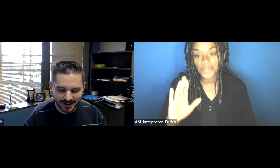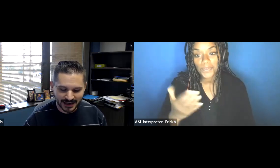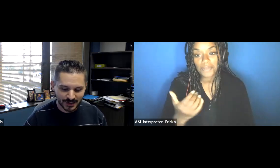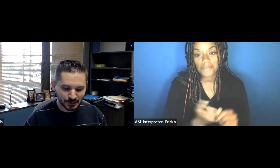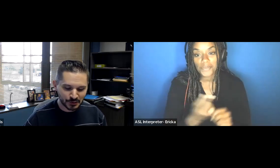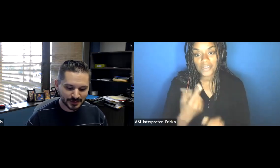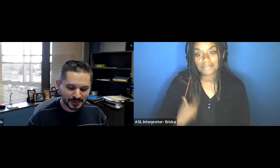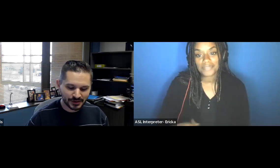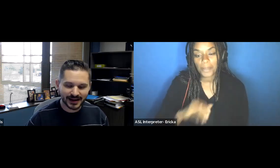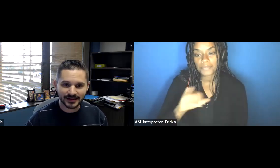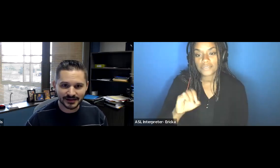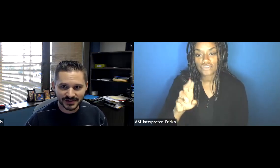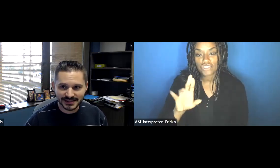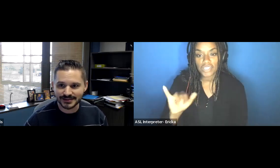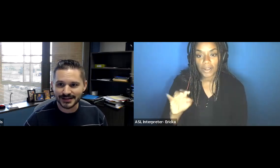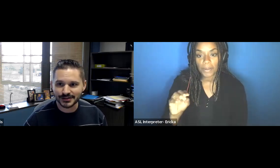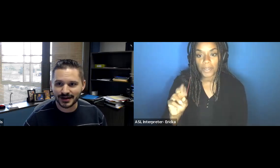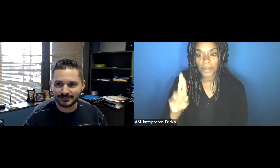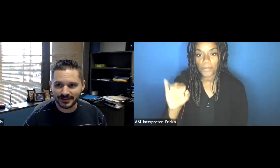Okay. Hello, everyone, and welcome.